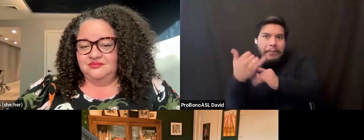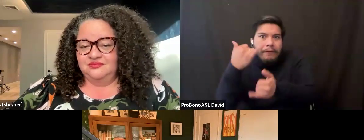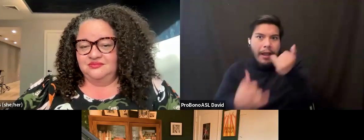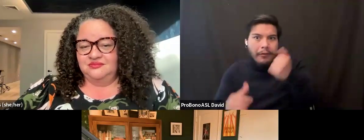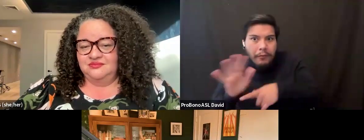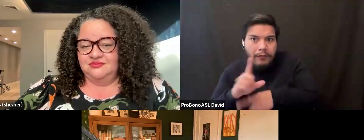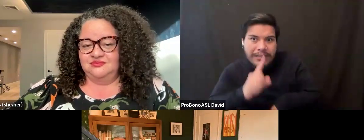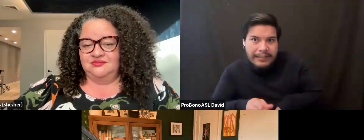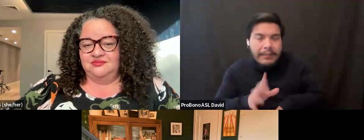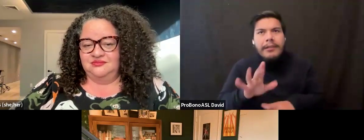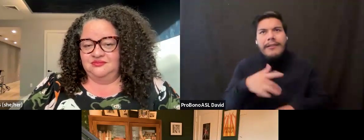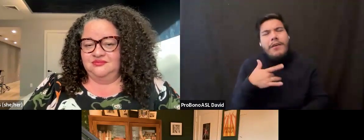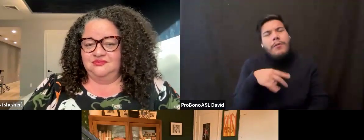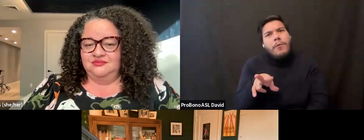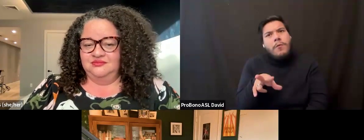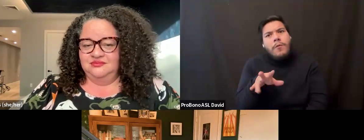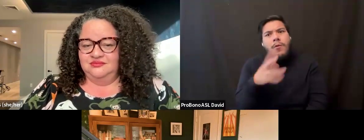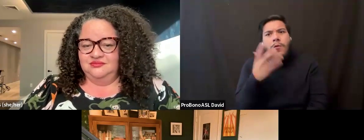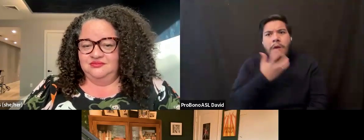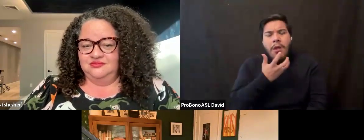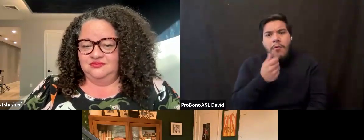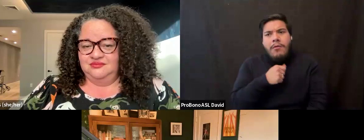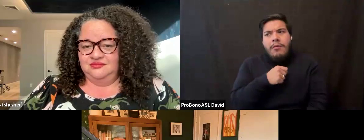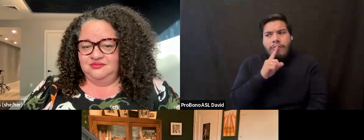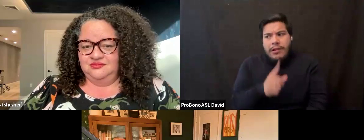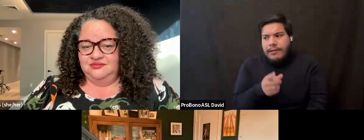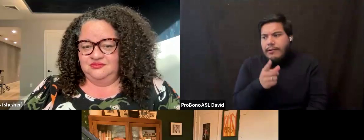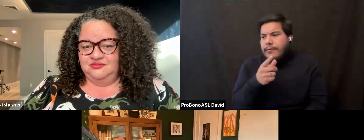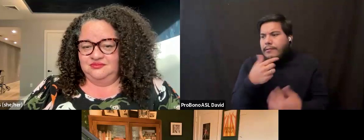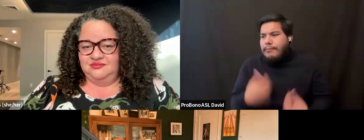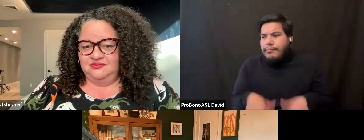I think it just felt like really deeply majorly vulnerable and I